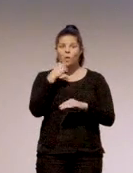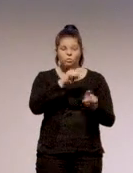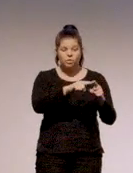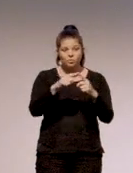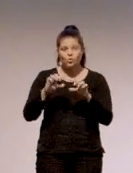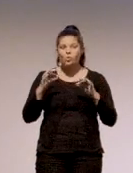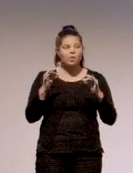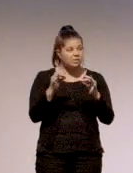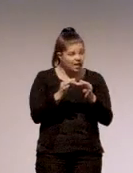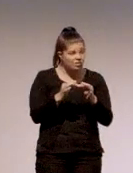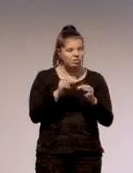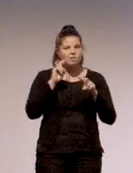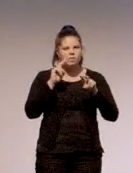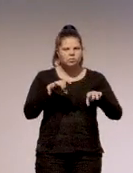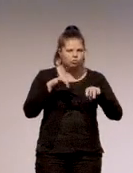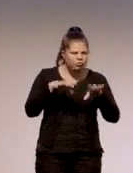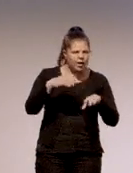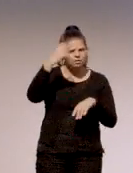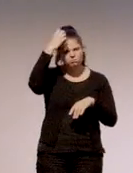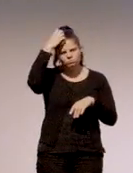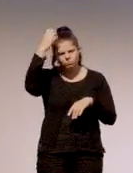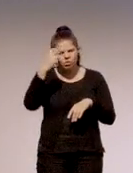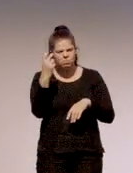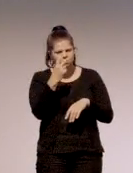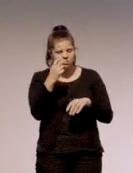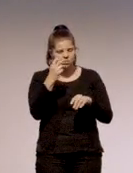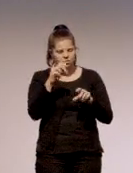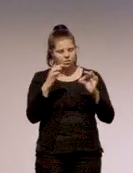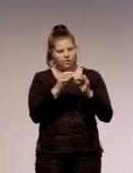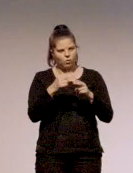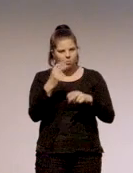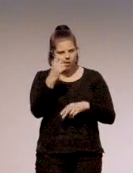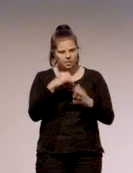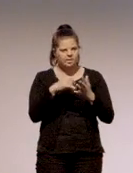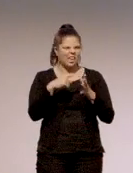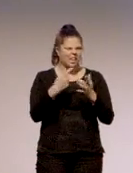including Vision Australia, Royal Society for the Blind SA and people with the lived experience of disability.